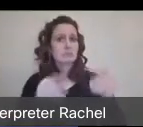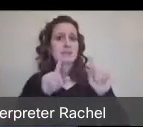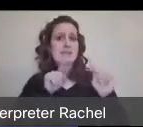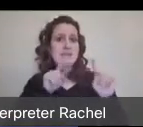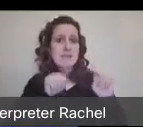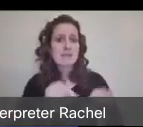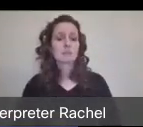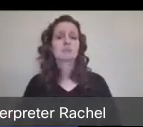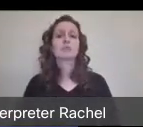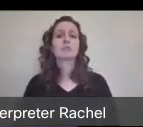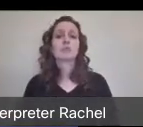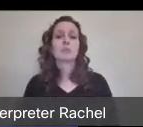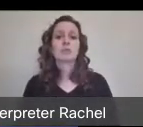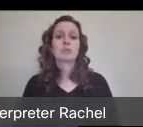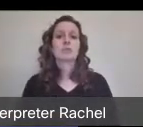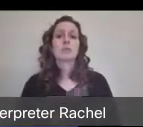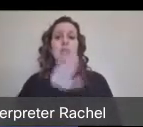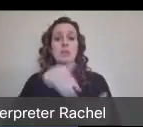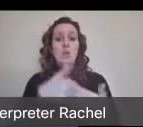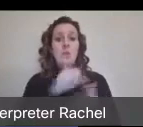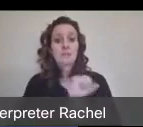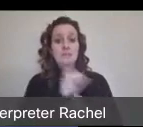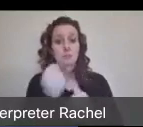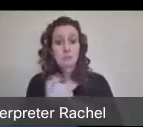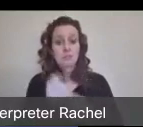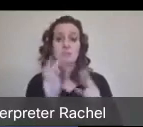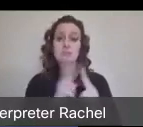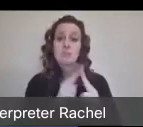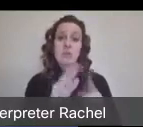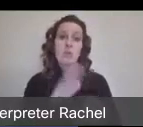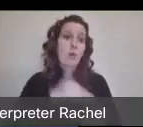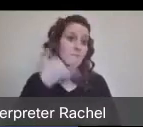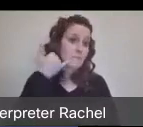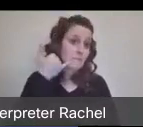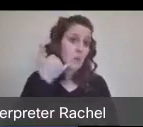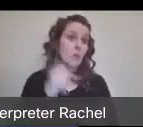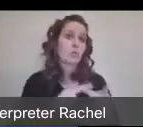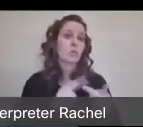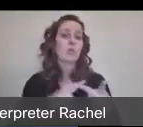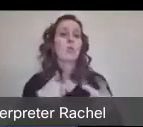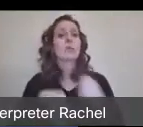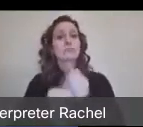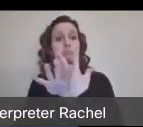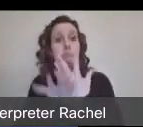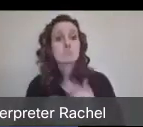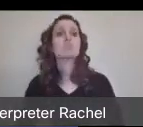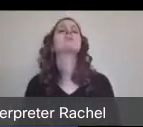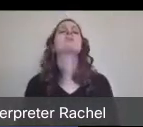in all of these cases, either on the phone or by internet, we do take questions in